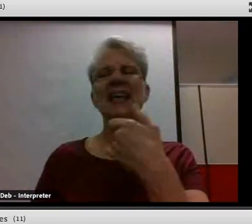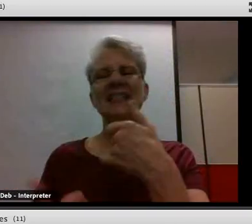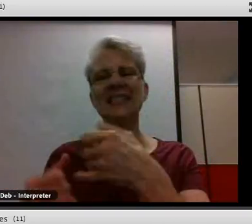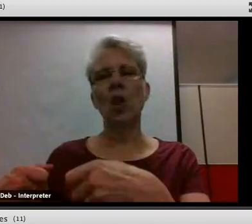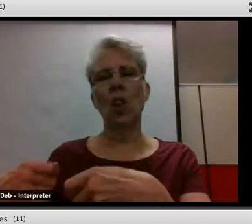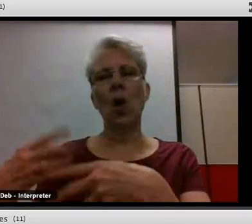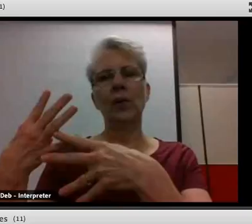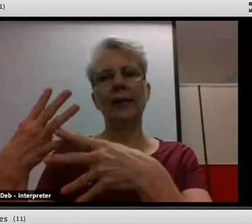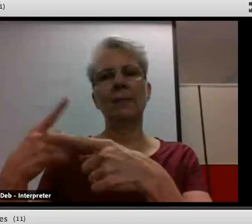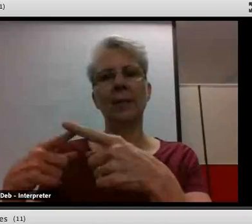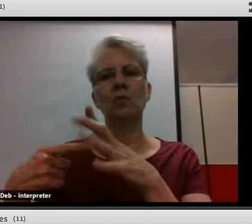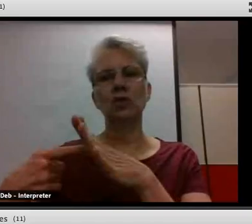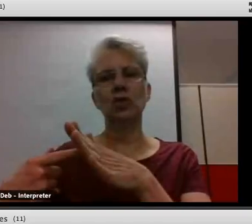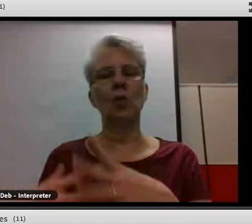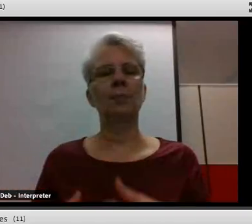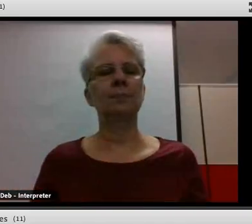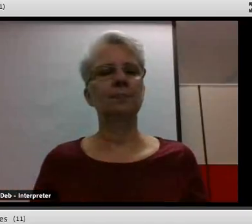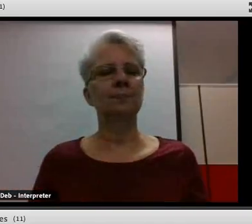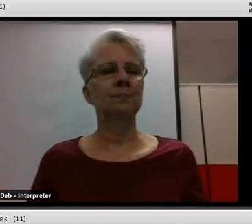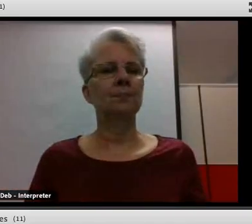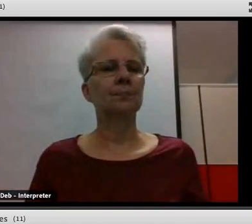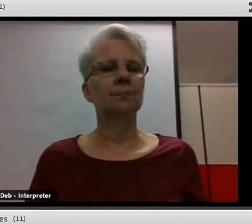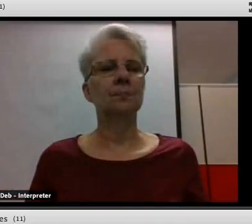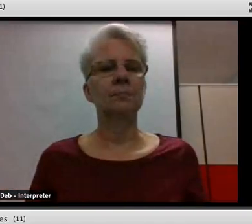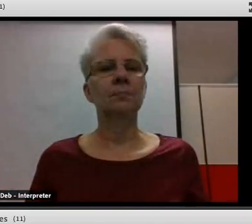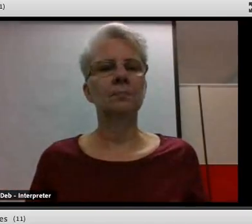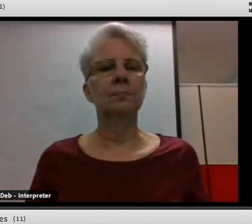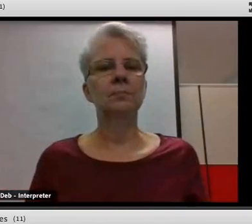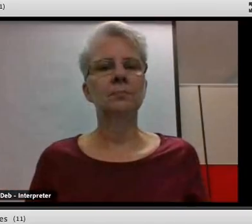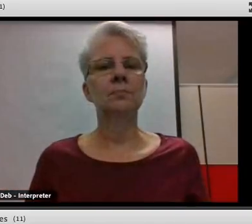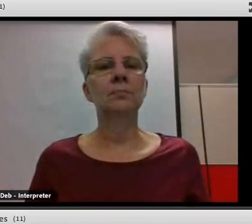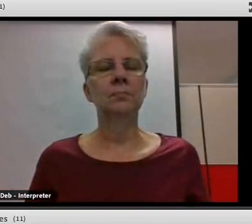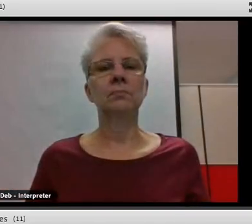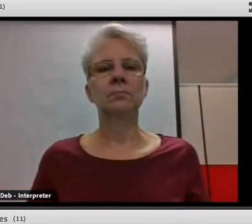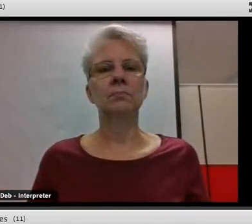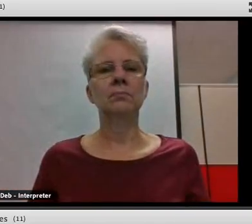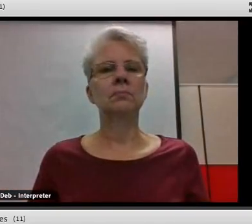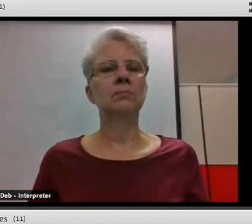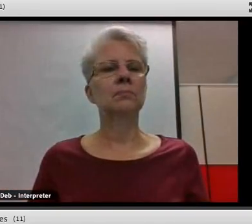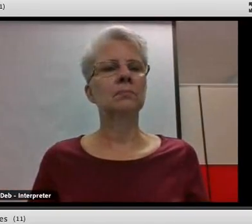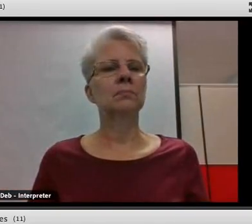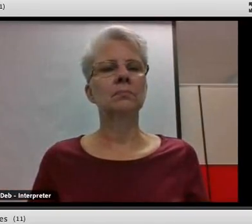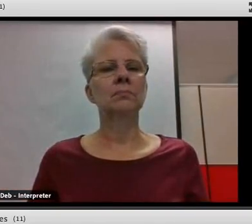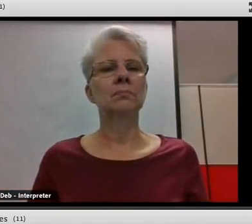Okay. Well, here is the Florida Electronic Library, so if that one comes up, we'll see if I can -- Okay.